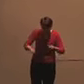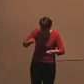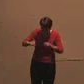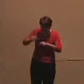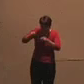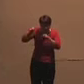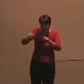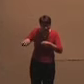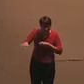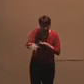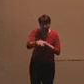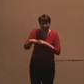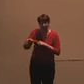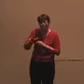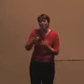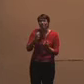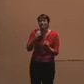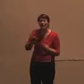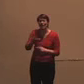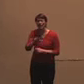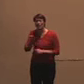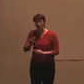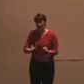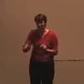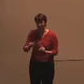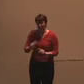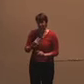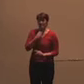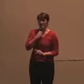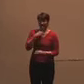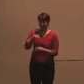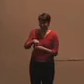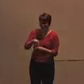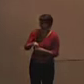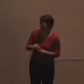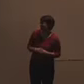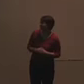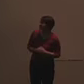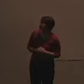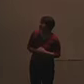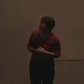So finally, 30 people are stuck inside.